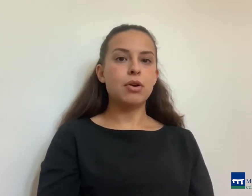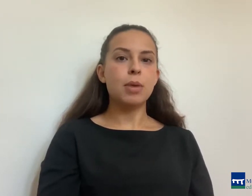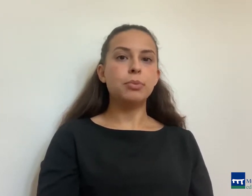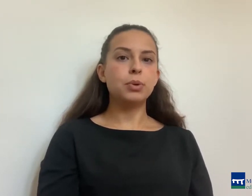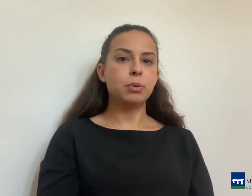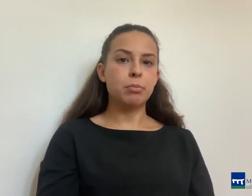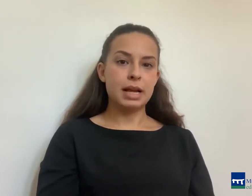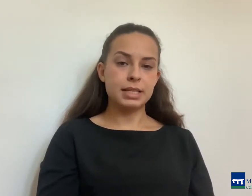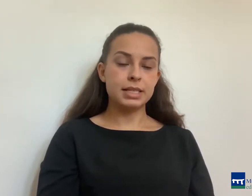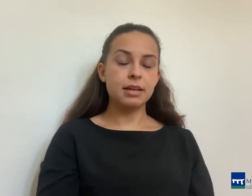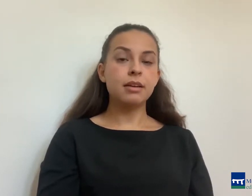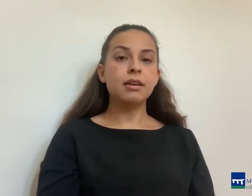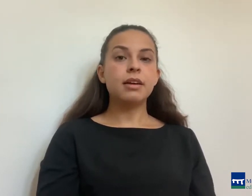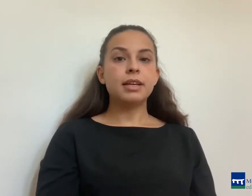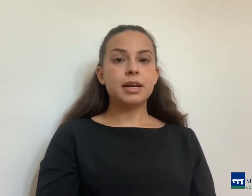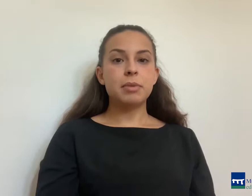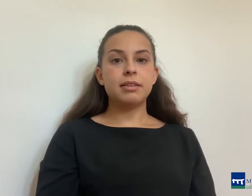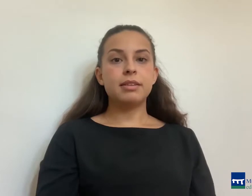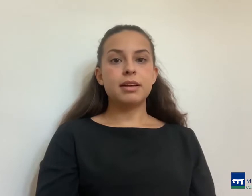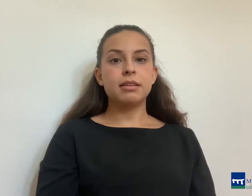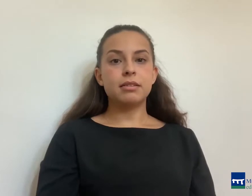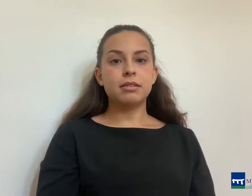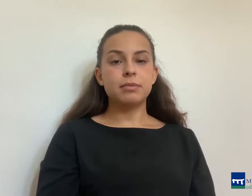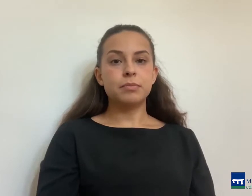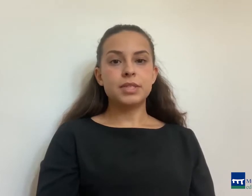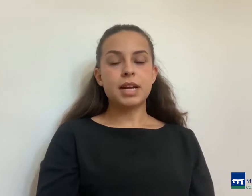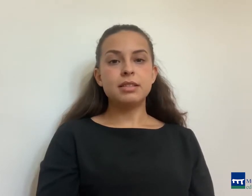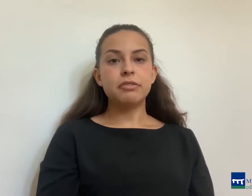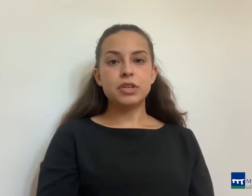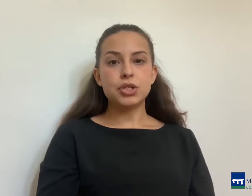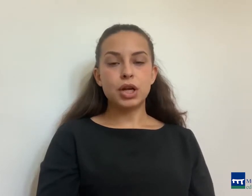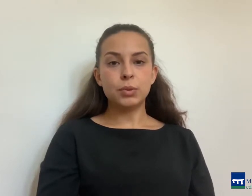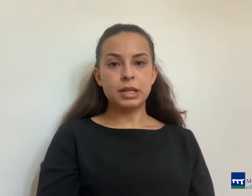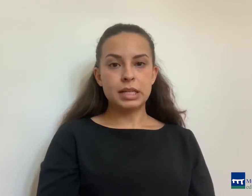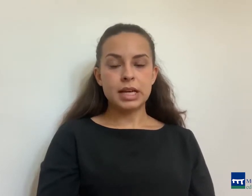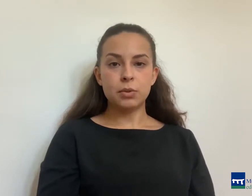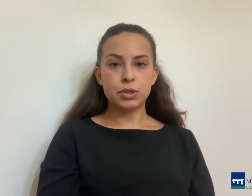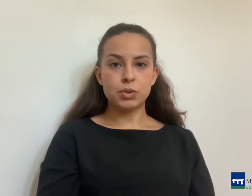For all the more complex words, it will clearly be difficult to use this method.